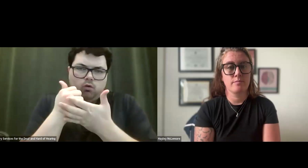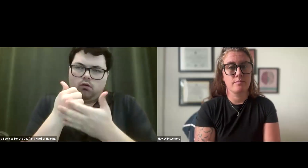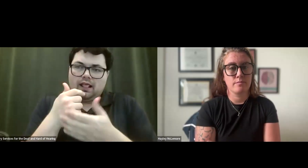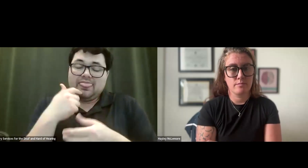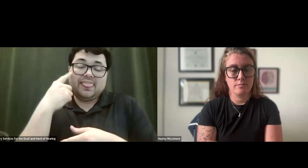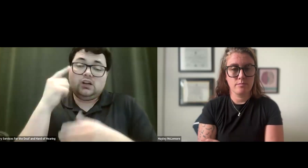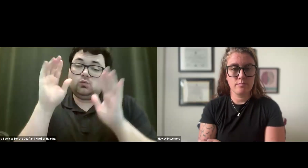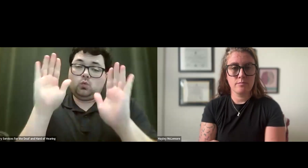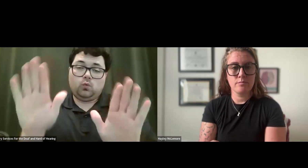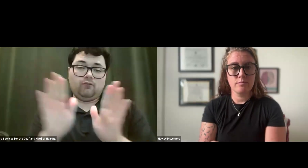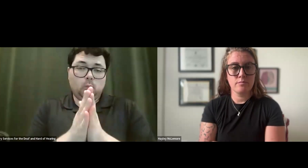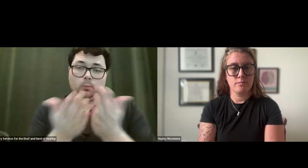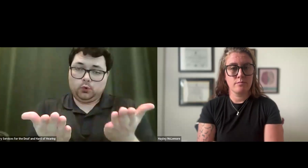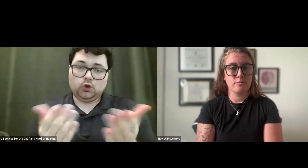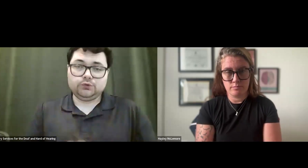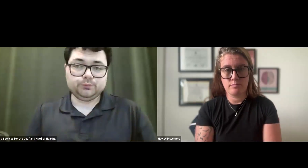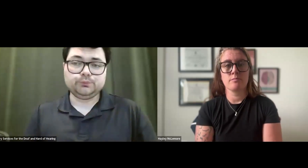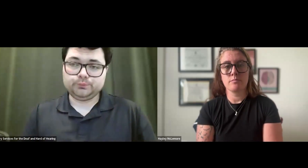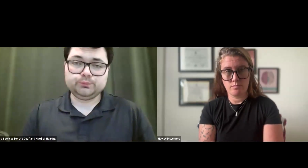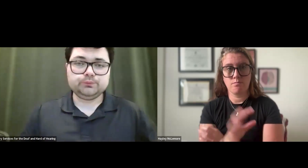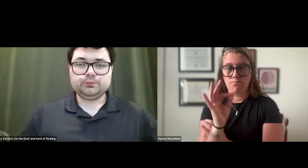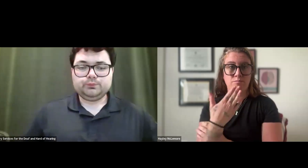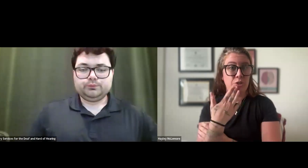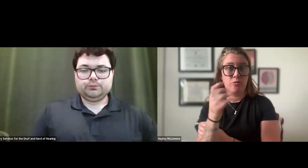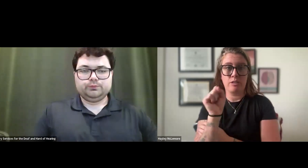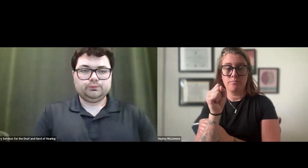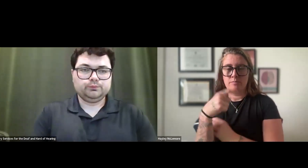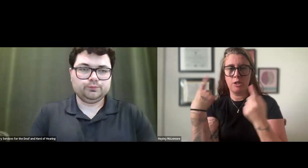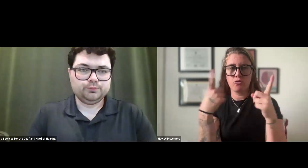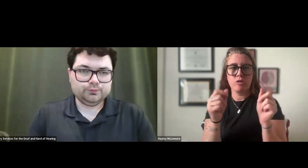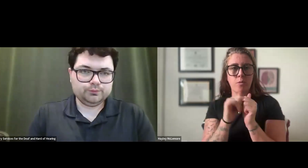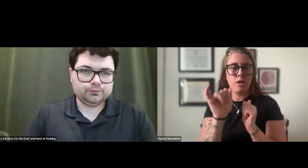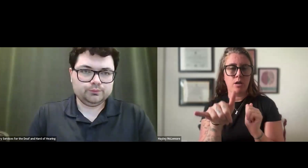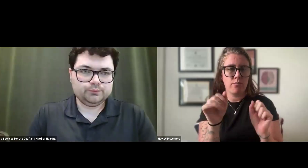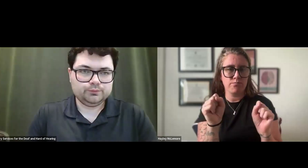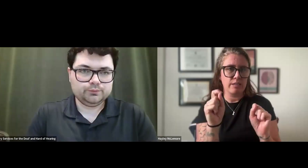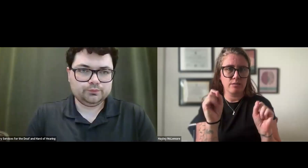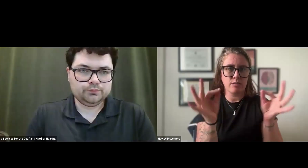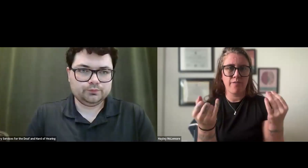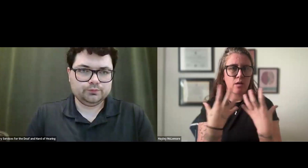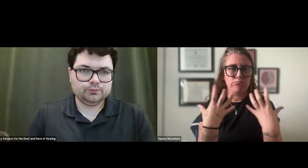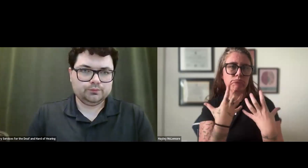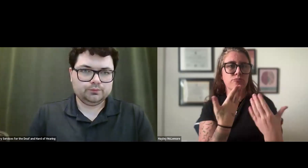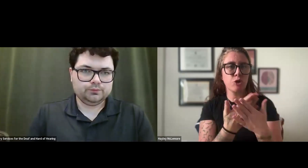was incredibly helpful for me, and I just thought it was a wonderful book. I wanted to mention that. [Interpreter for Hayley] And Hayley's saying: I think that's great.